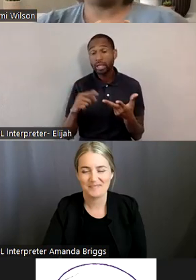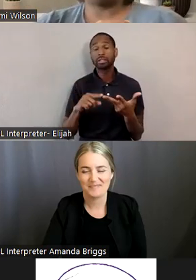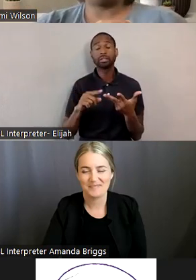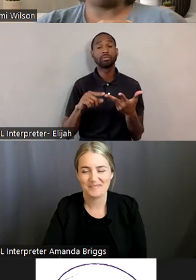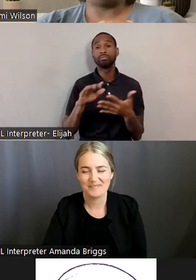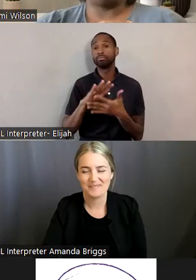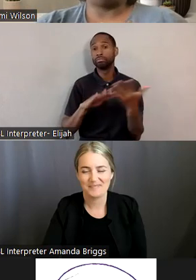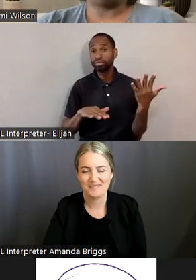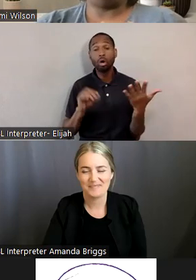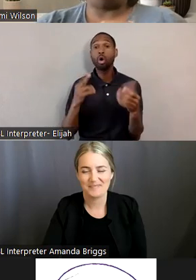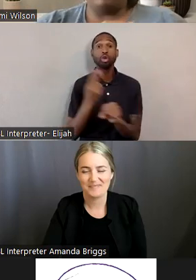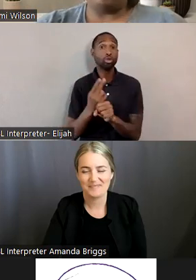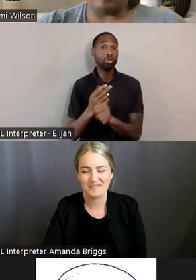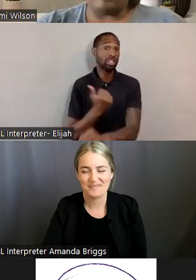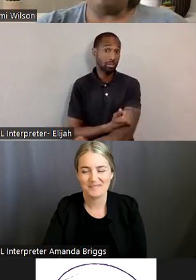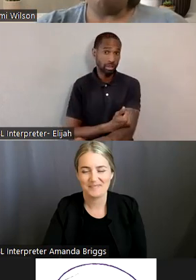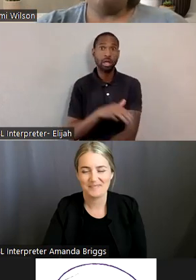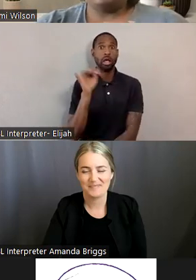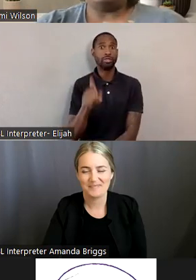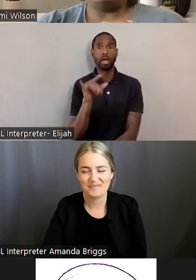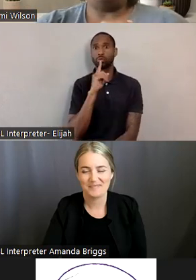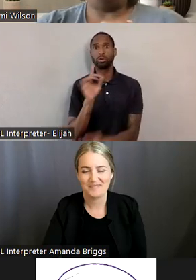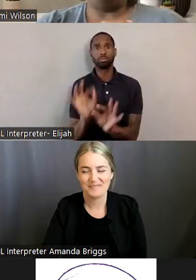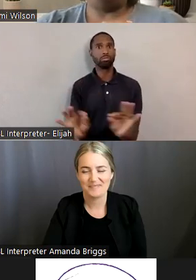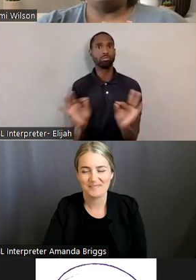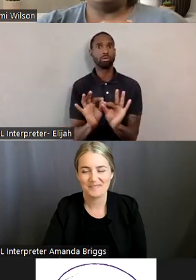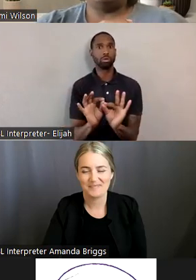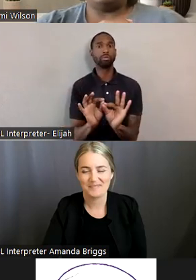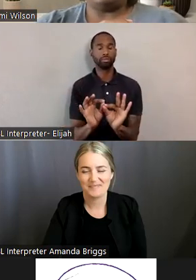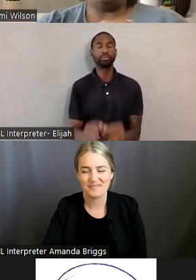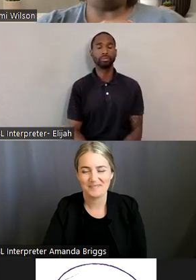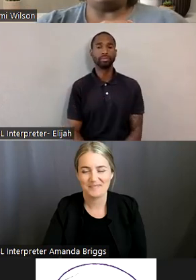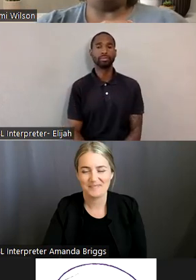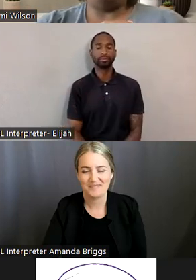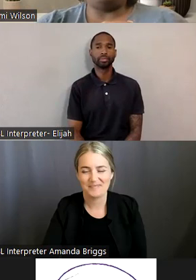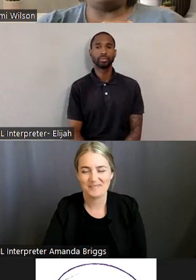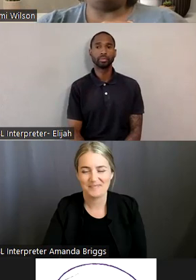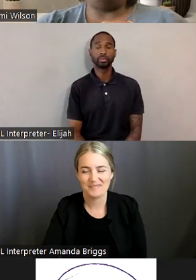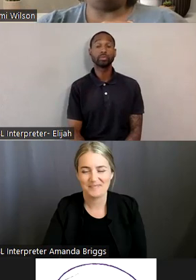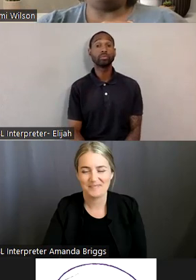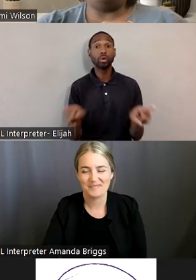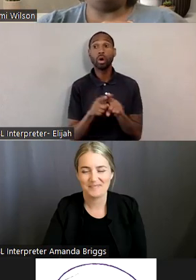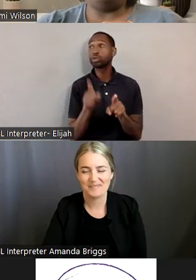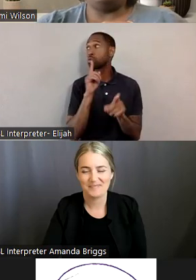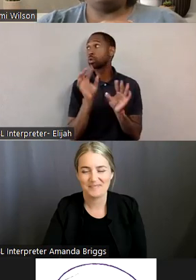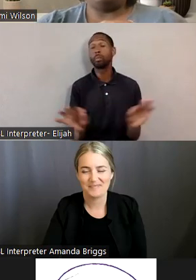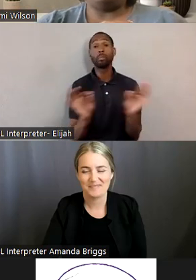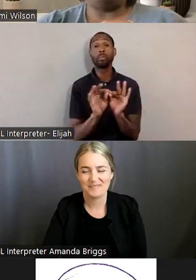That's where that becomes very important. And it's also important to make sure